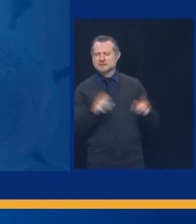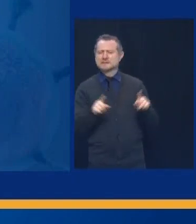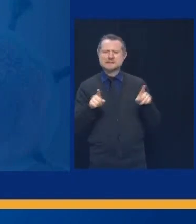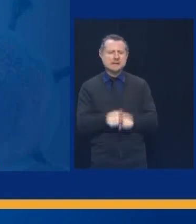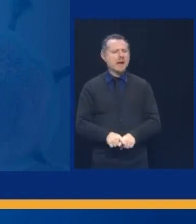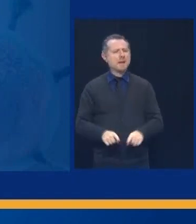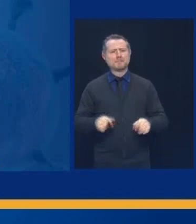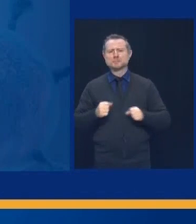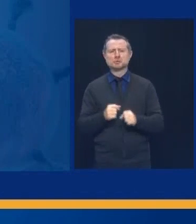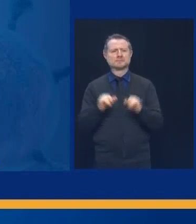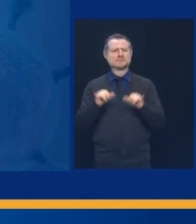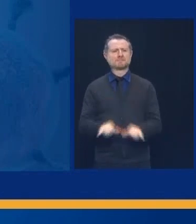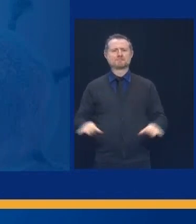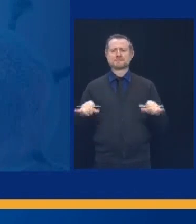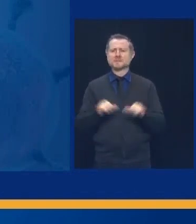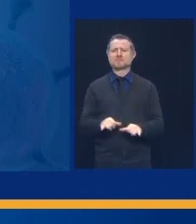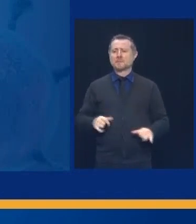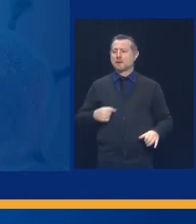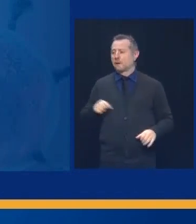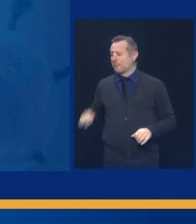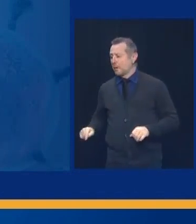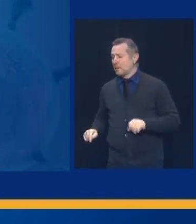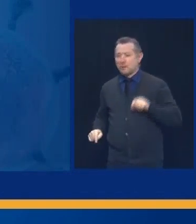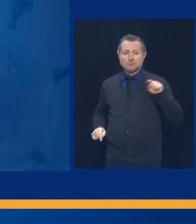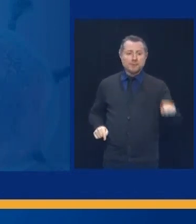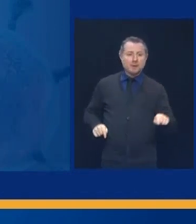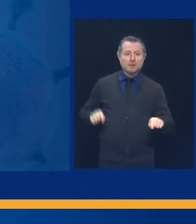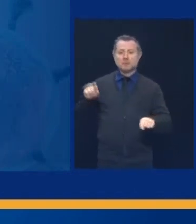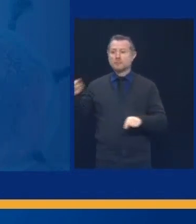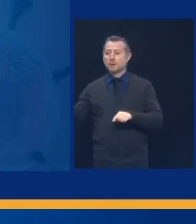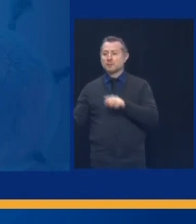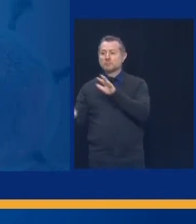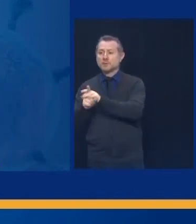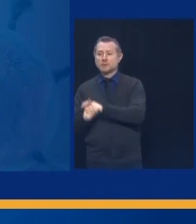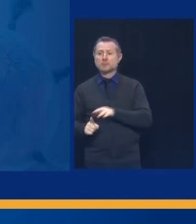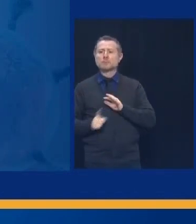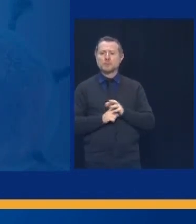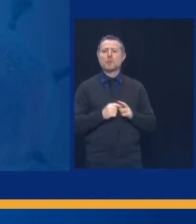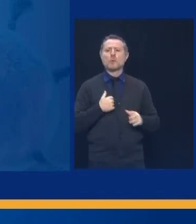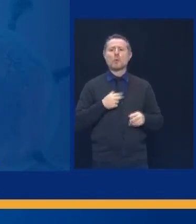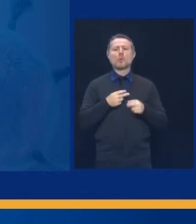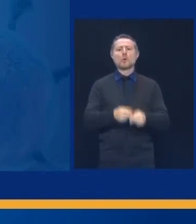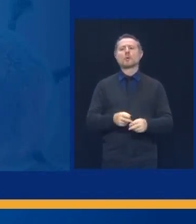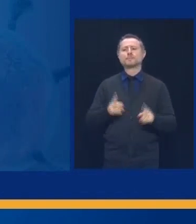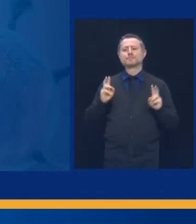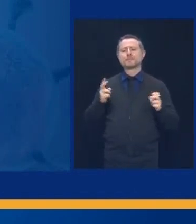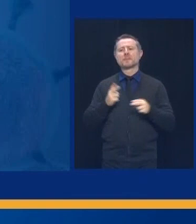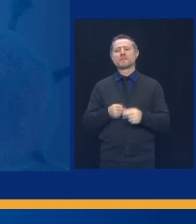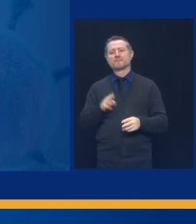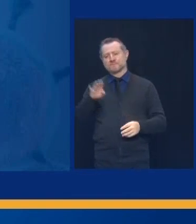ATTACK THAT AND YOU PUT IT #1/c AND THEN THERE'S ANOTHER NEIGHBORHOOD WITH ANOTHER SPREAD, AND YOU PUT THAT OUT. AND THEN THERE'S ANOTHER